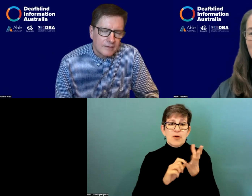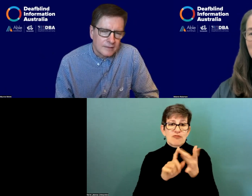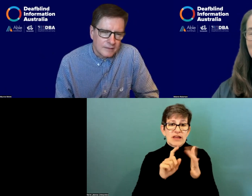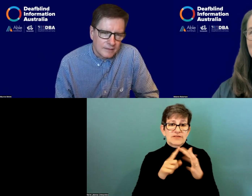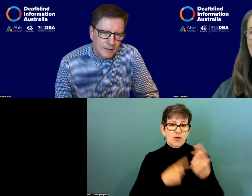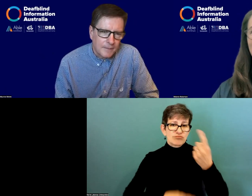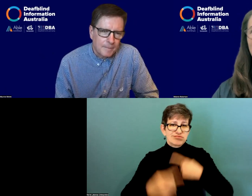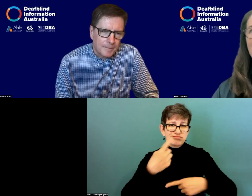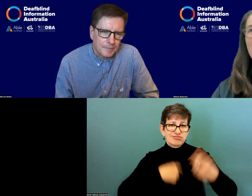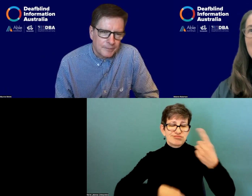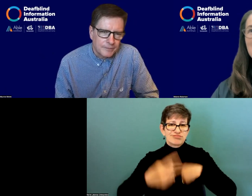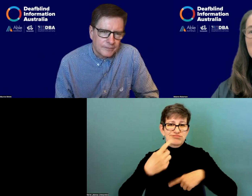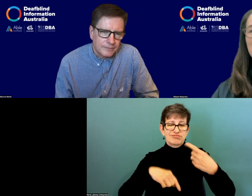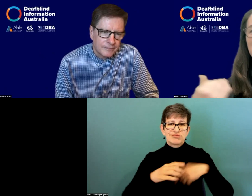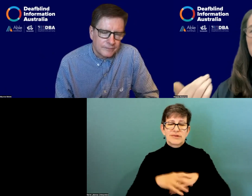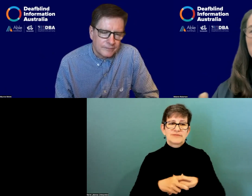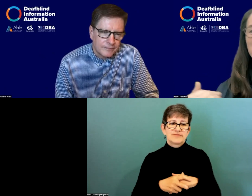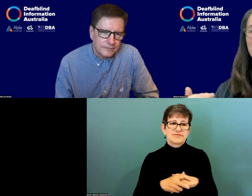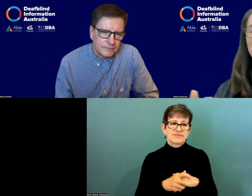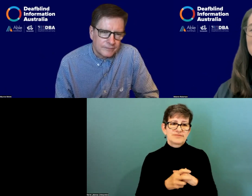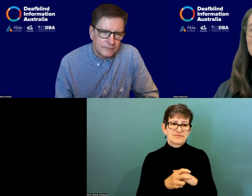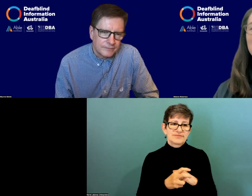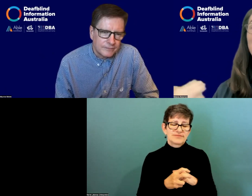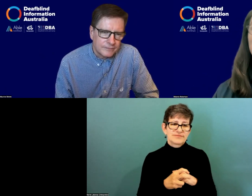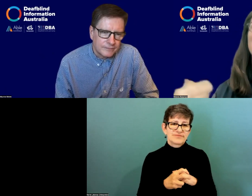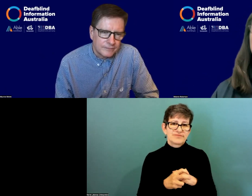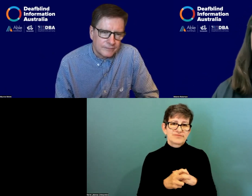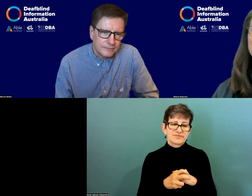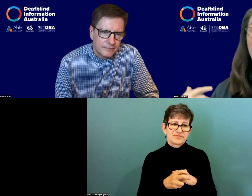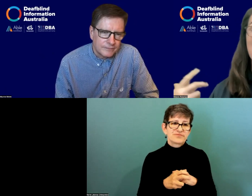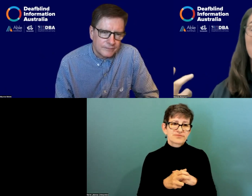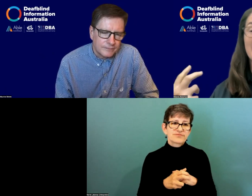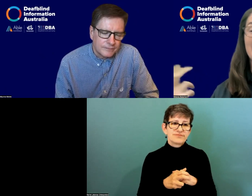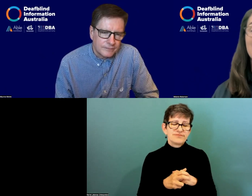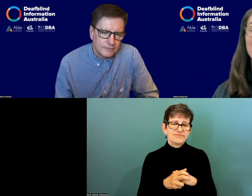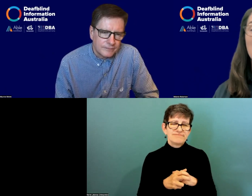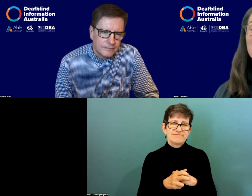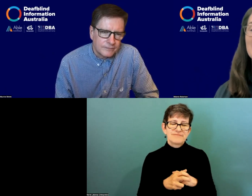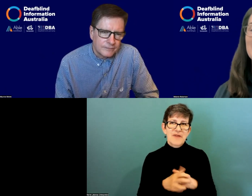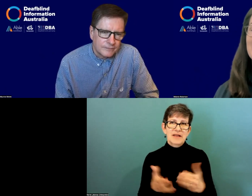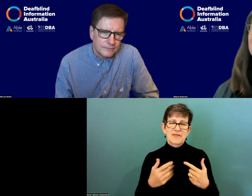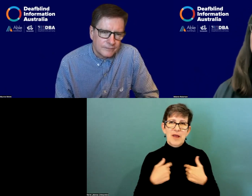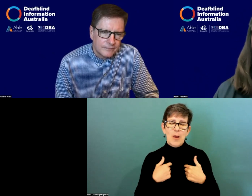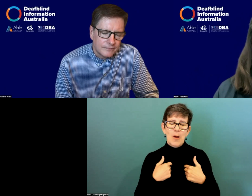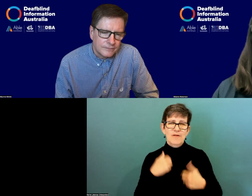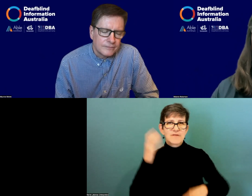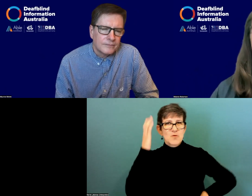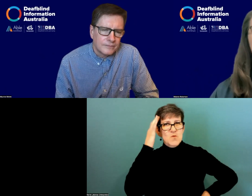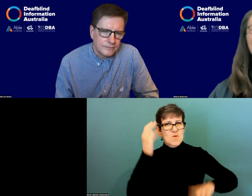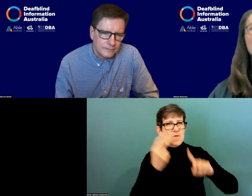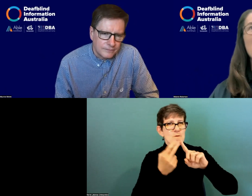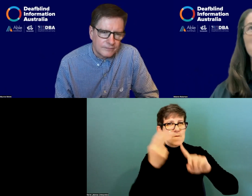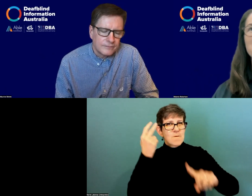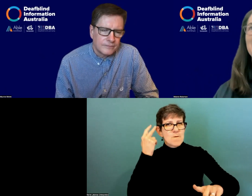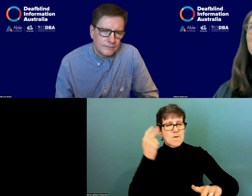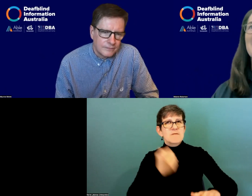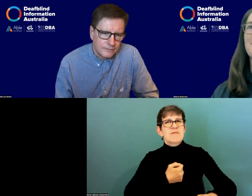I was, yeah, taken through a lot of reflection about my own experience and helping me reflect